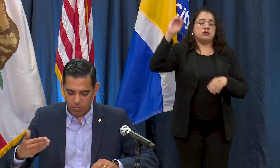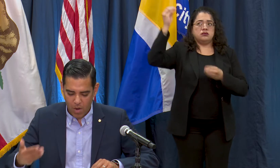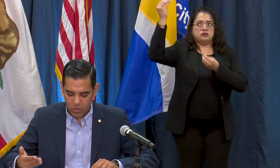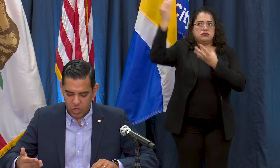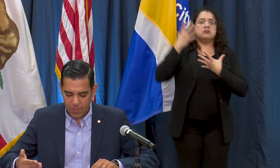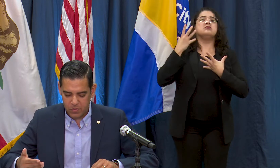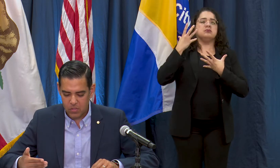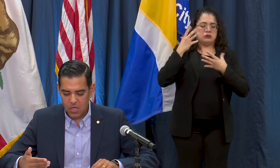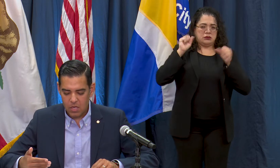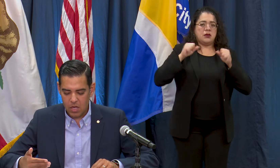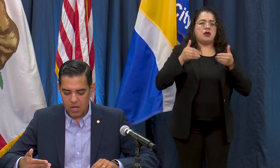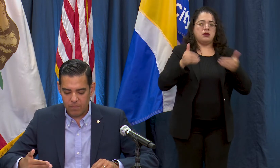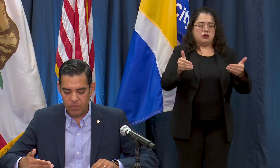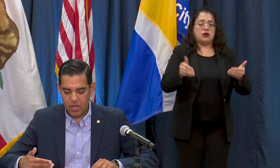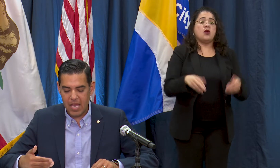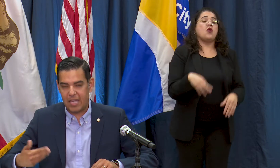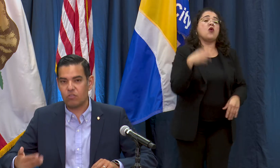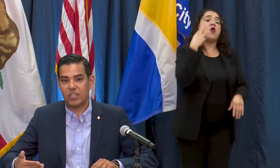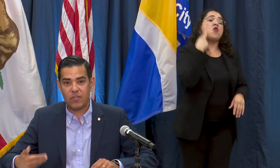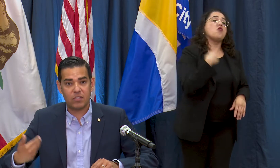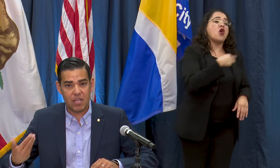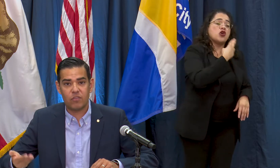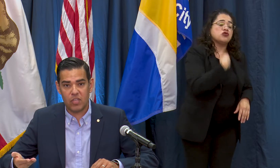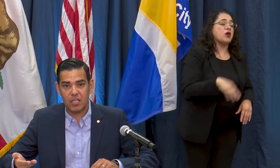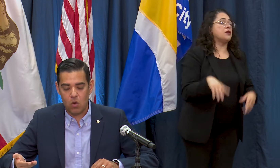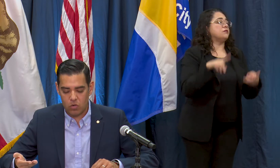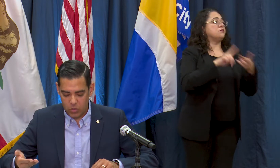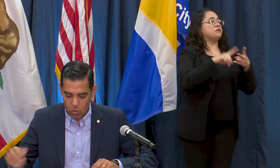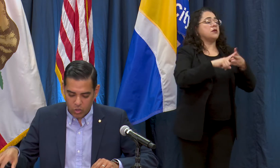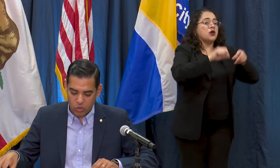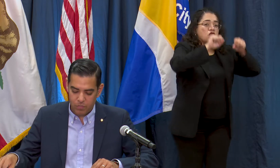barber shops and I understand that it's devastating to owners and workers but